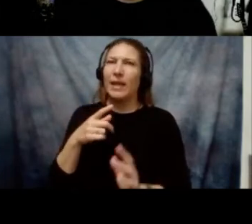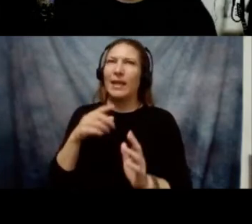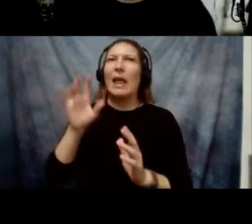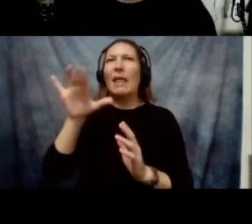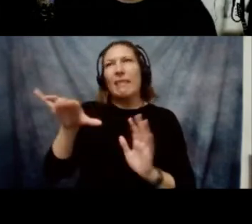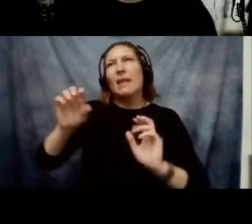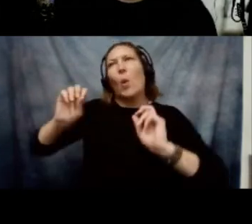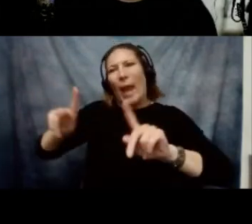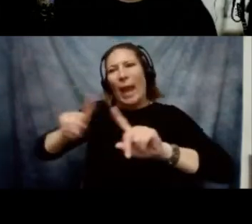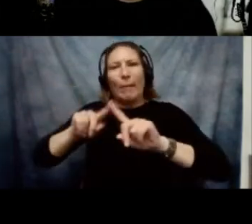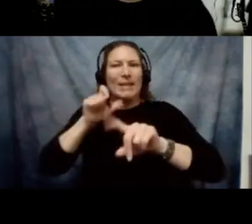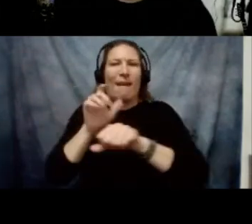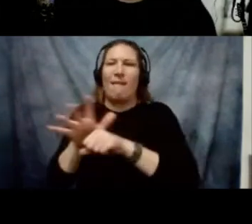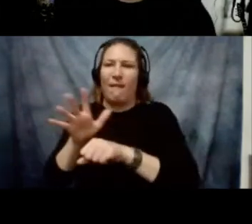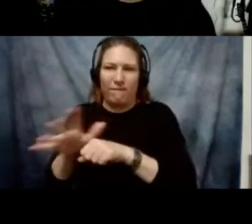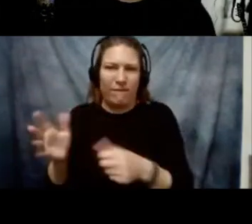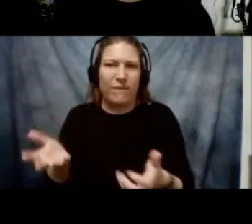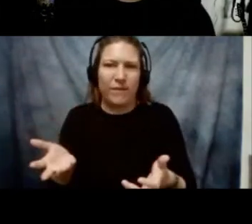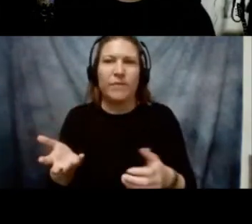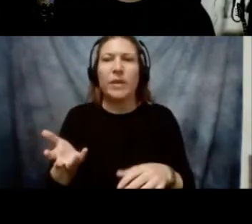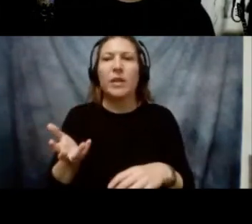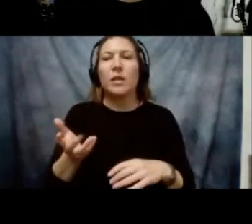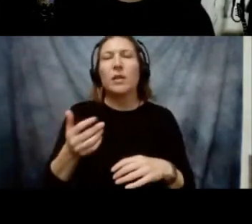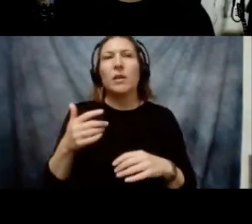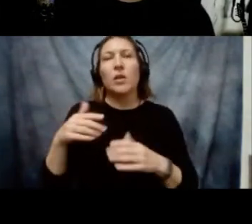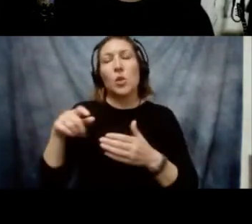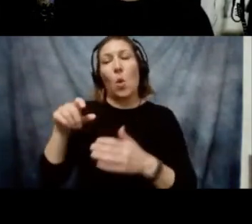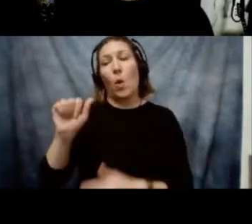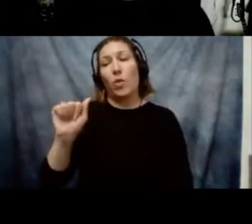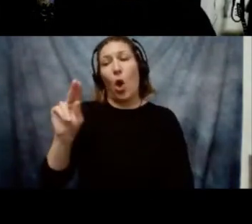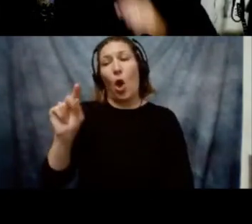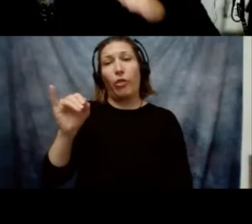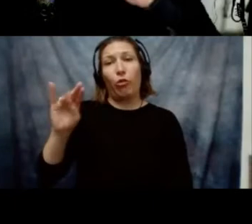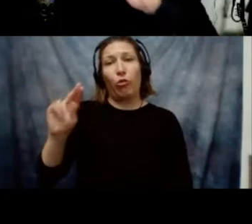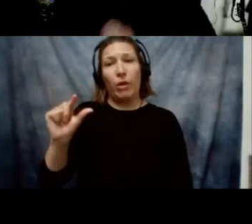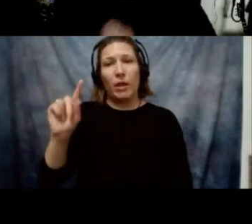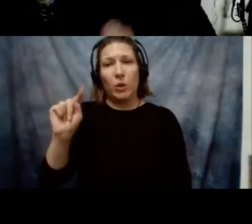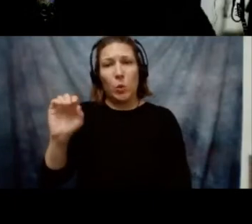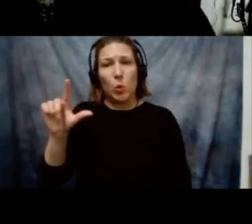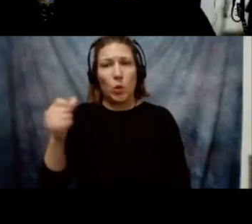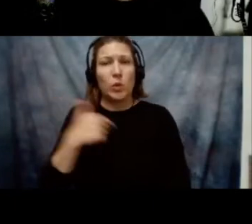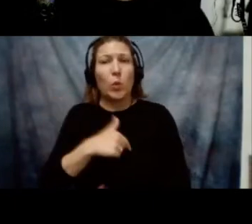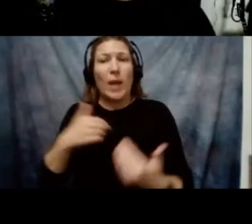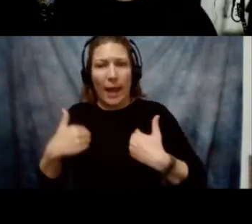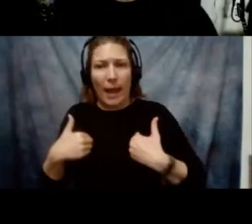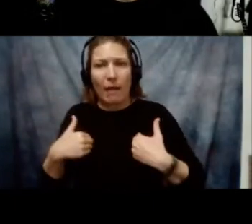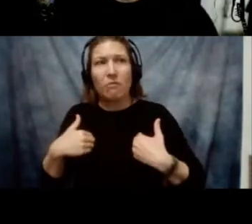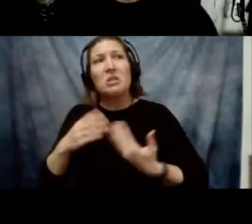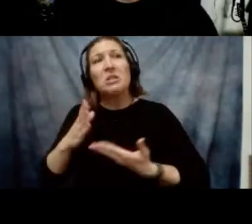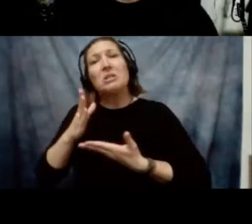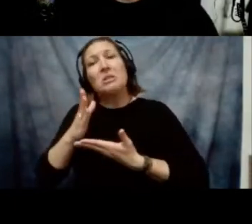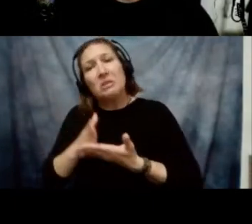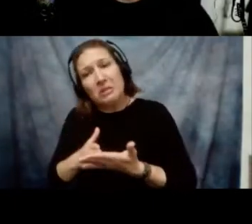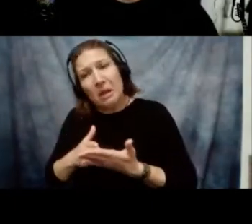um which helps us uh navigate like what what is doable within those constraints um but i don't